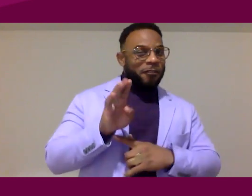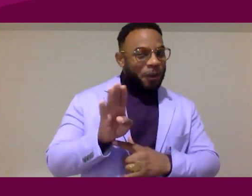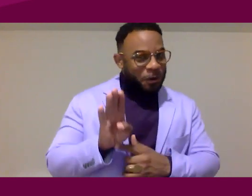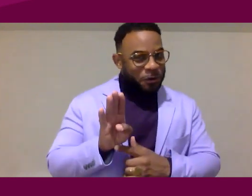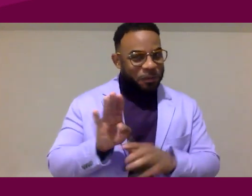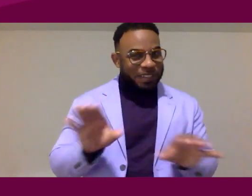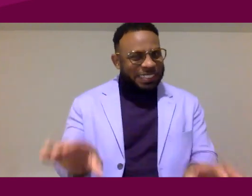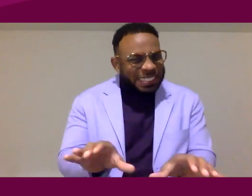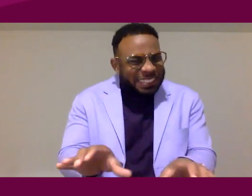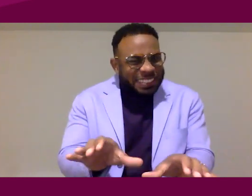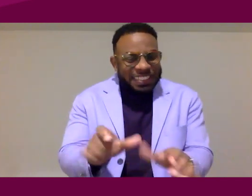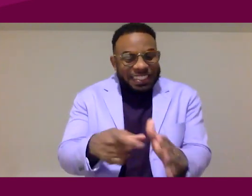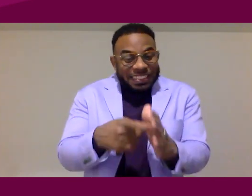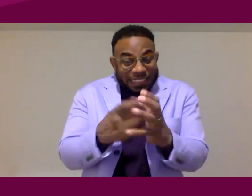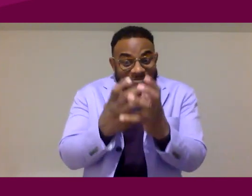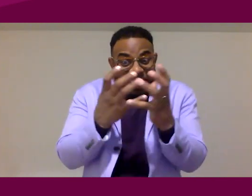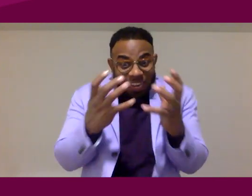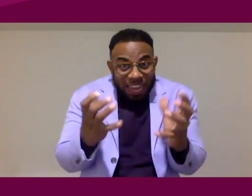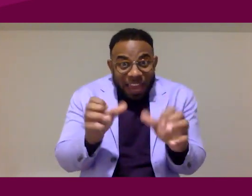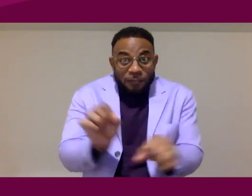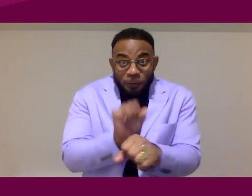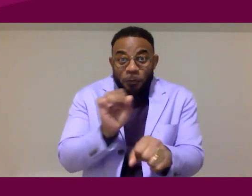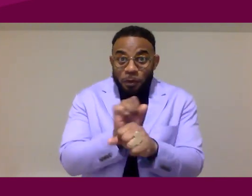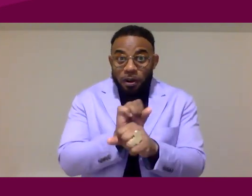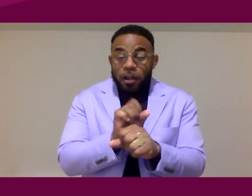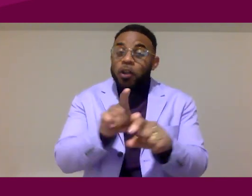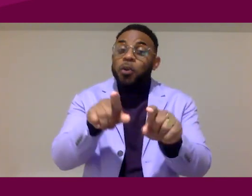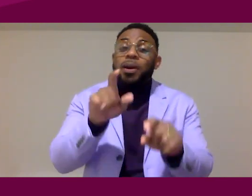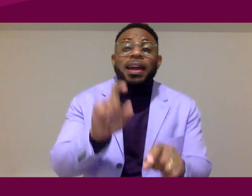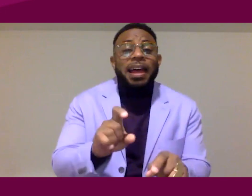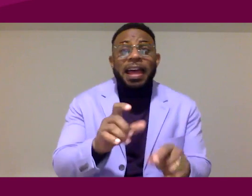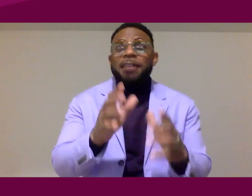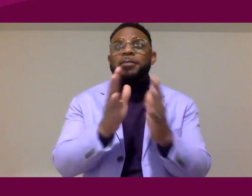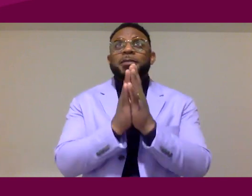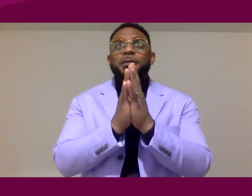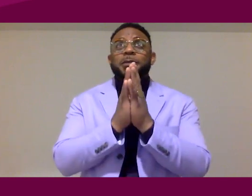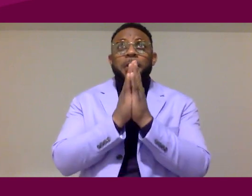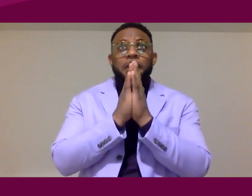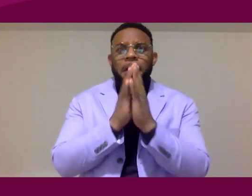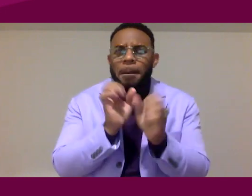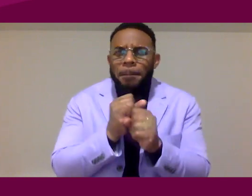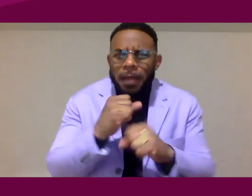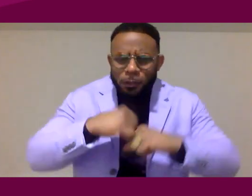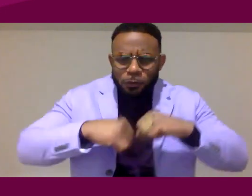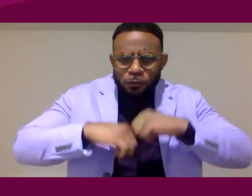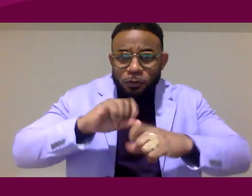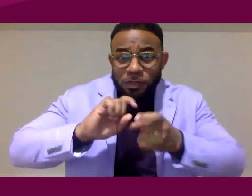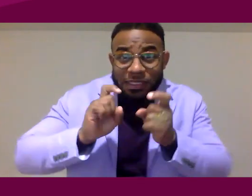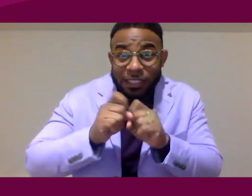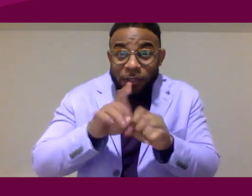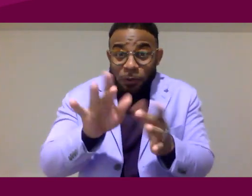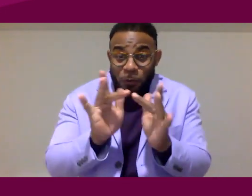and so it takes a lot of work. You have to make structural changes to your website.